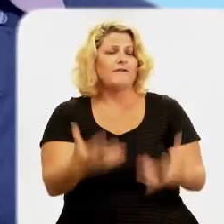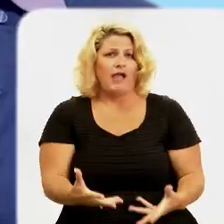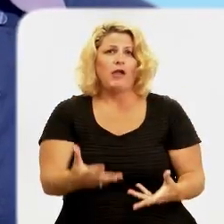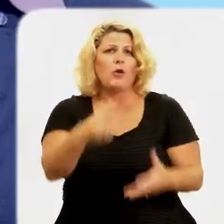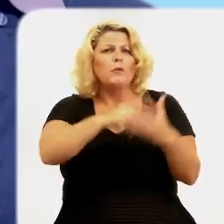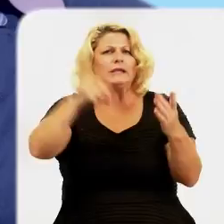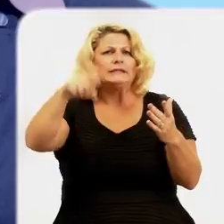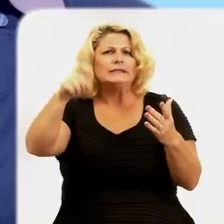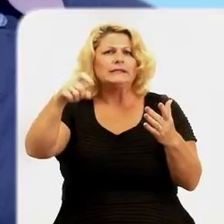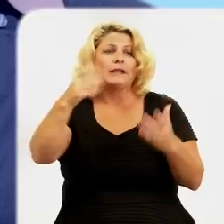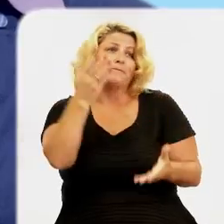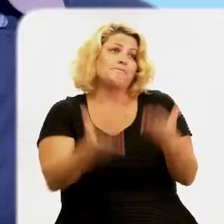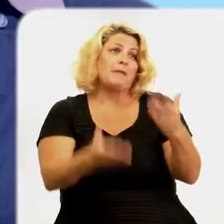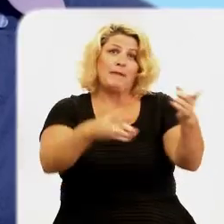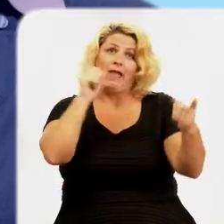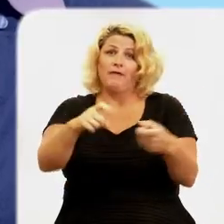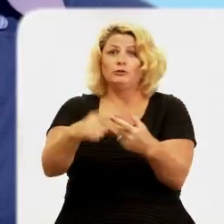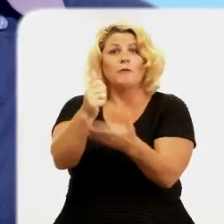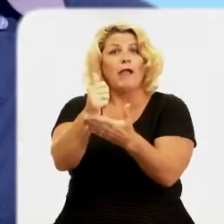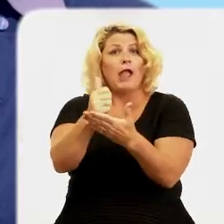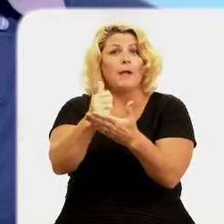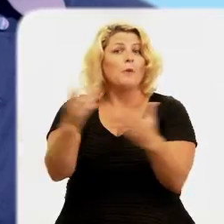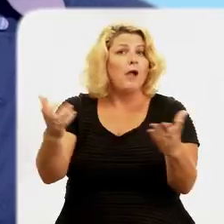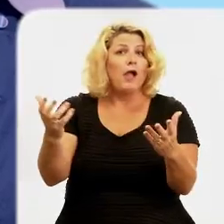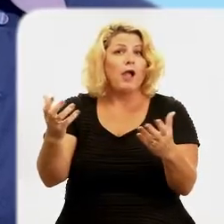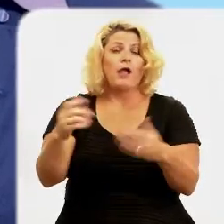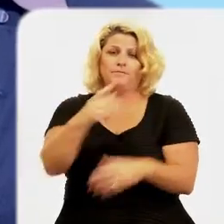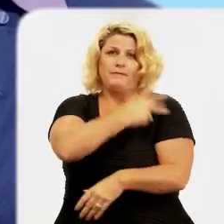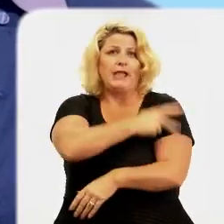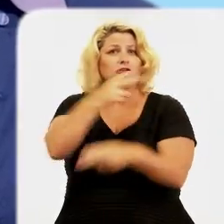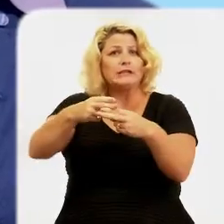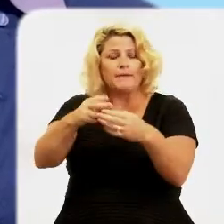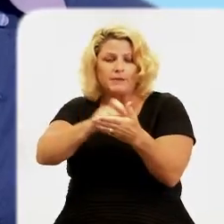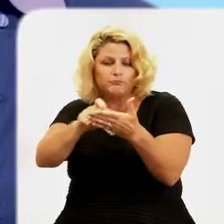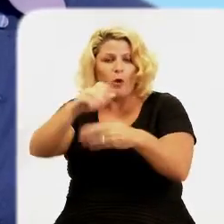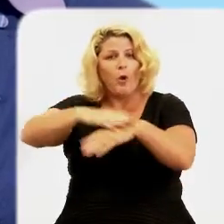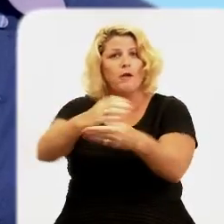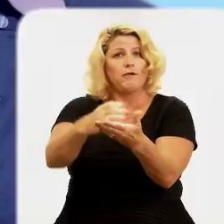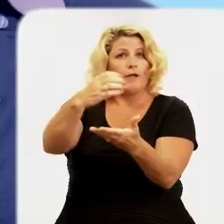For example, providers may need to assist with the following. Putting the patient name on the specimen cup.